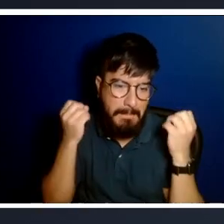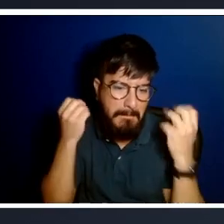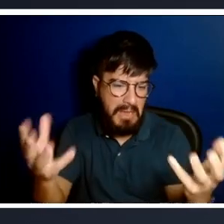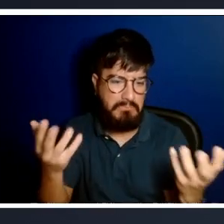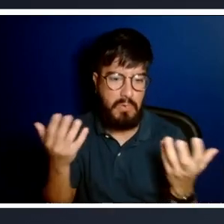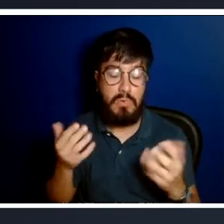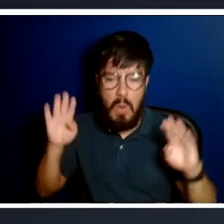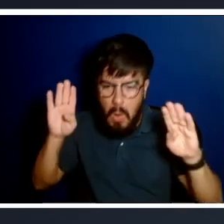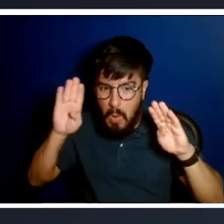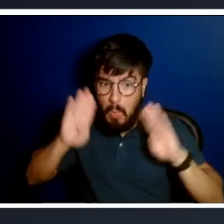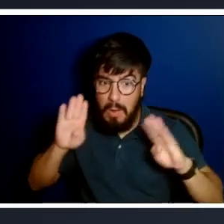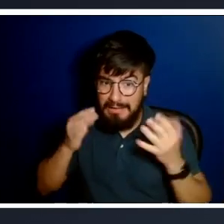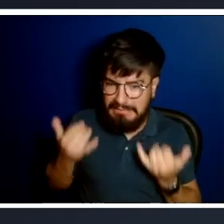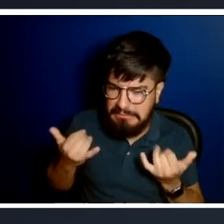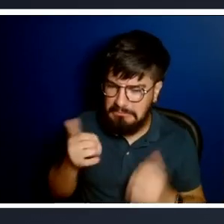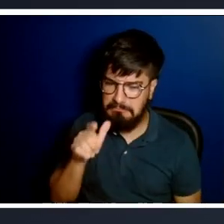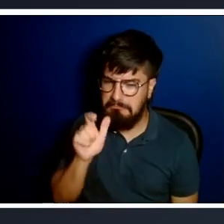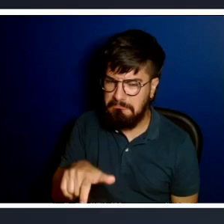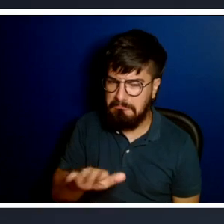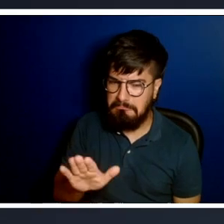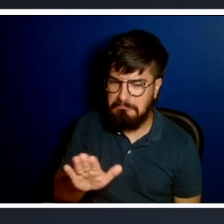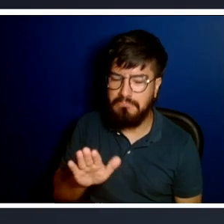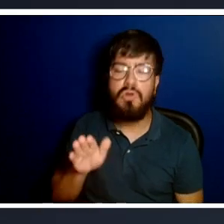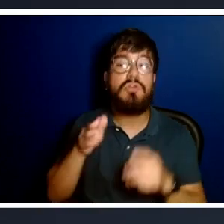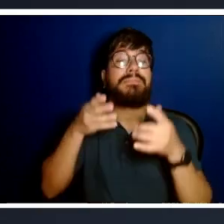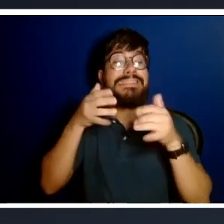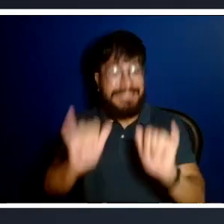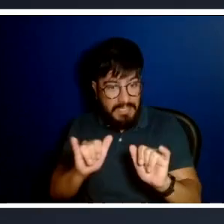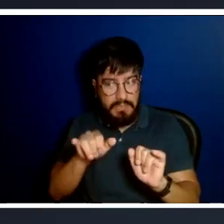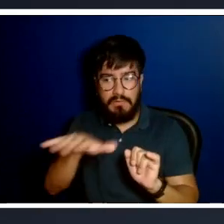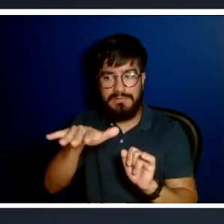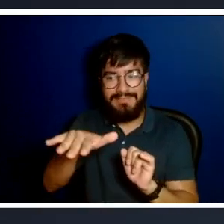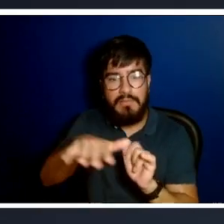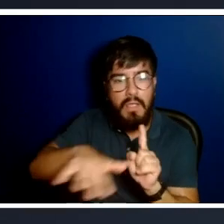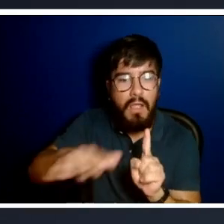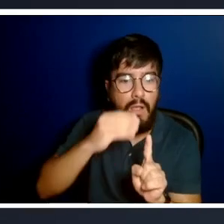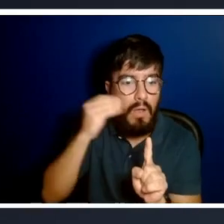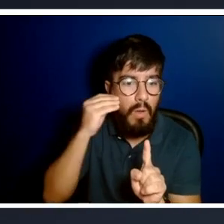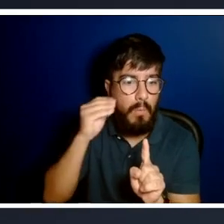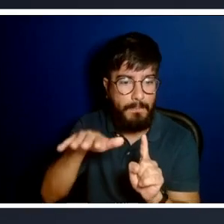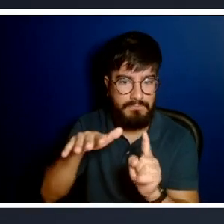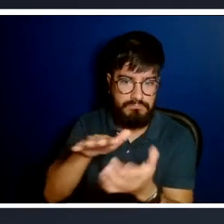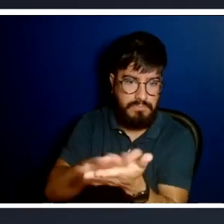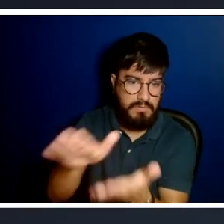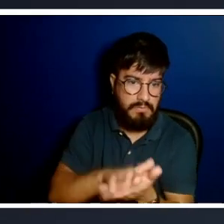to make sure we keep their habitats clean so we don't have to worry about them in the future.